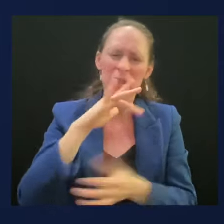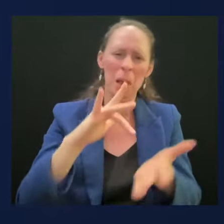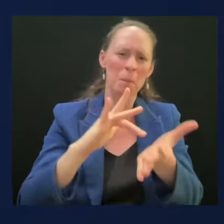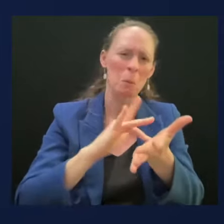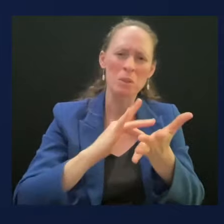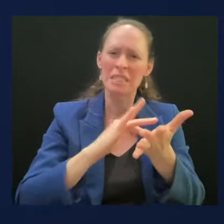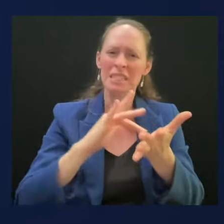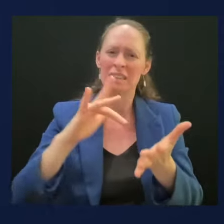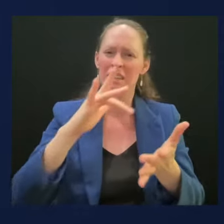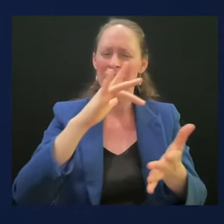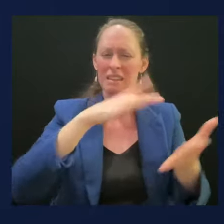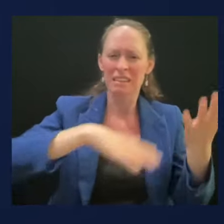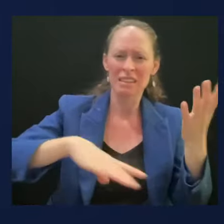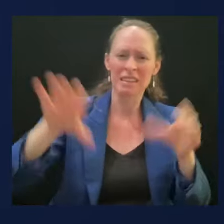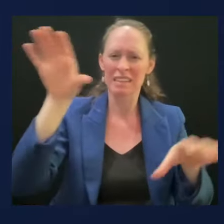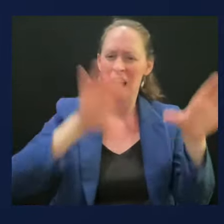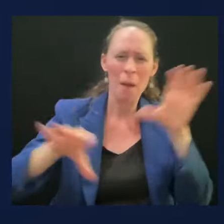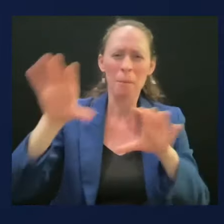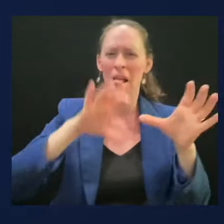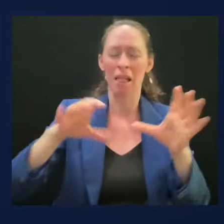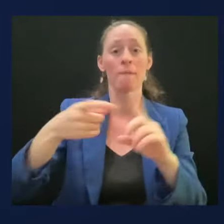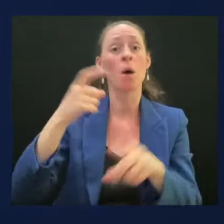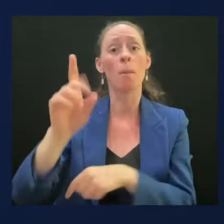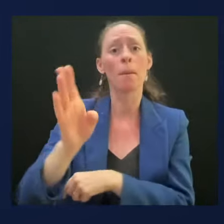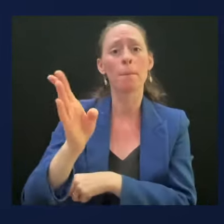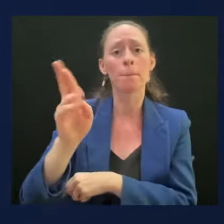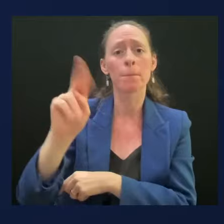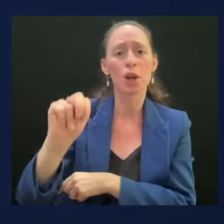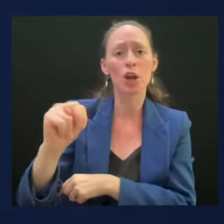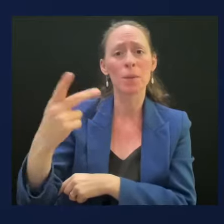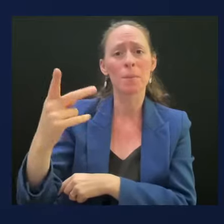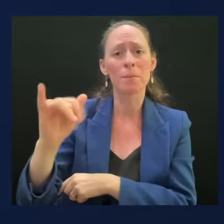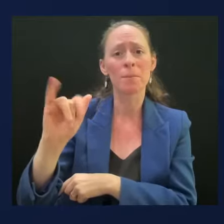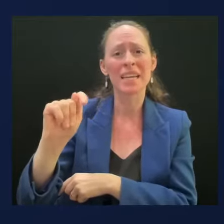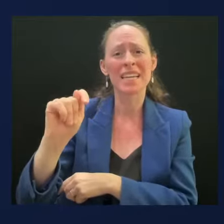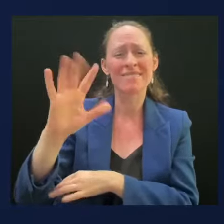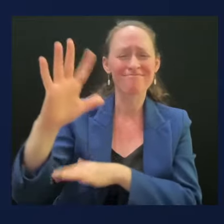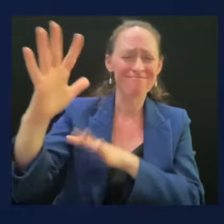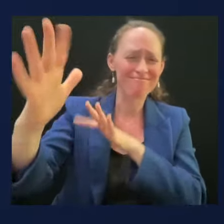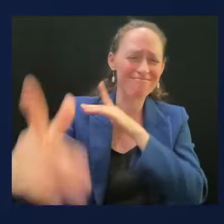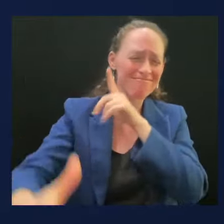that incinerated the wastes of war such as tires, chemicals, jet fuel, and so much more.